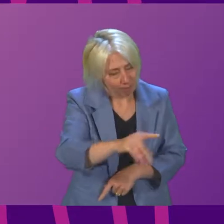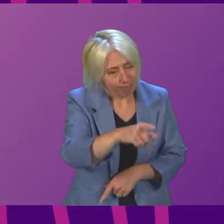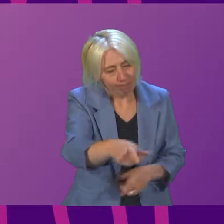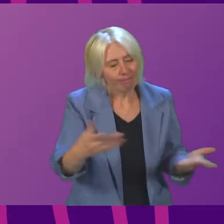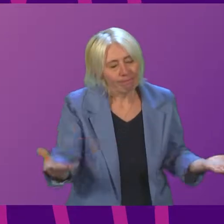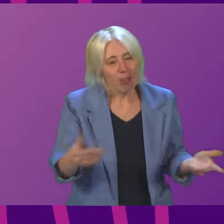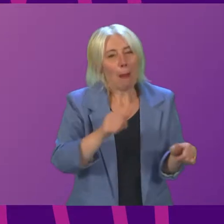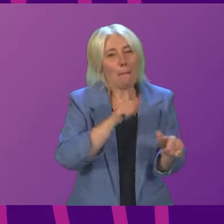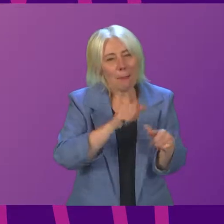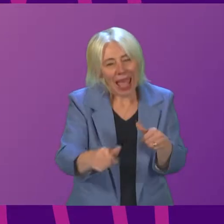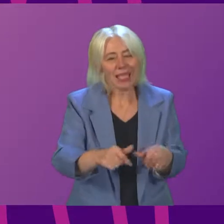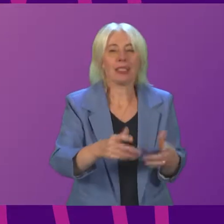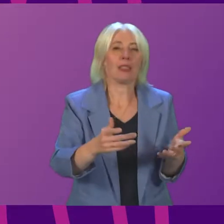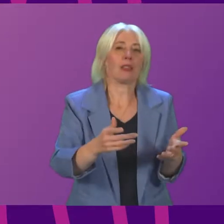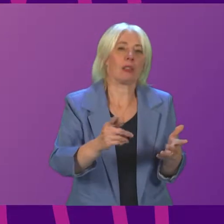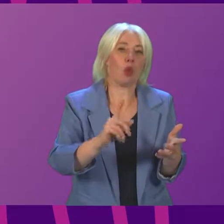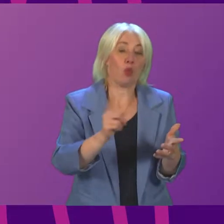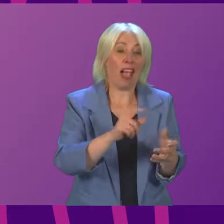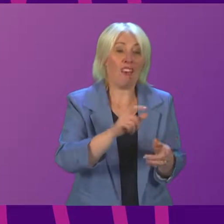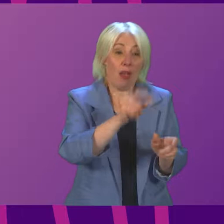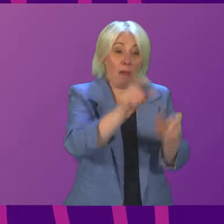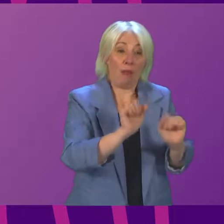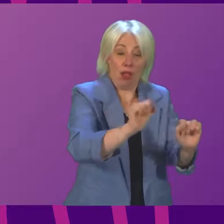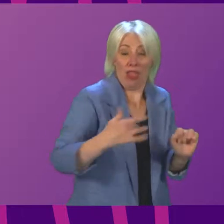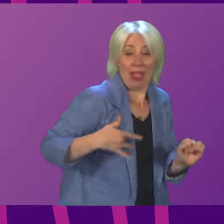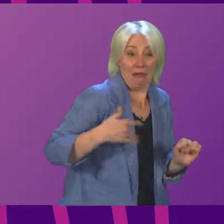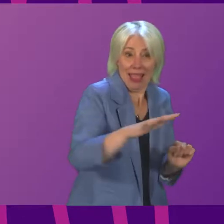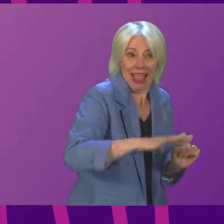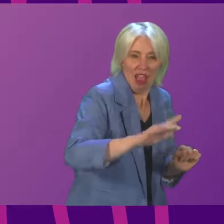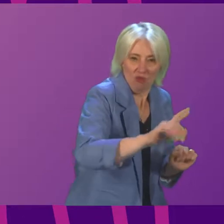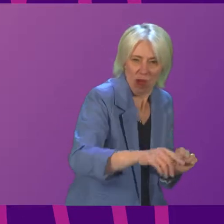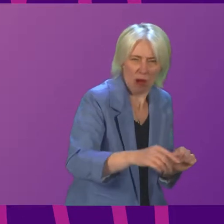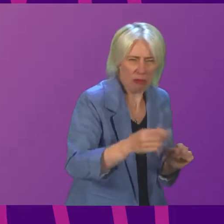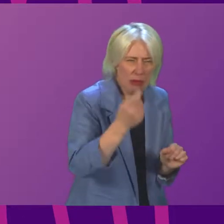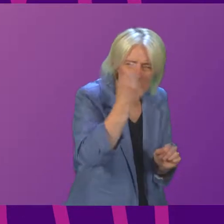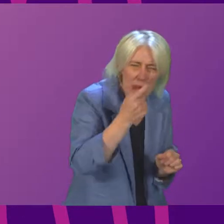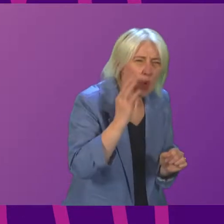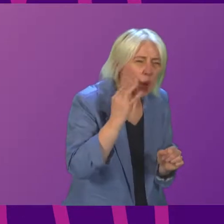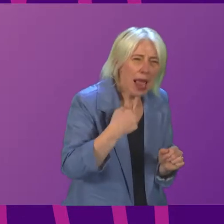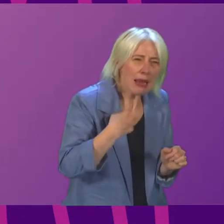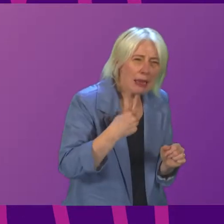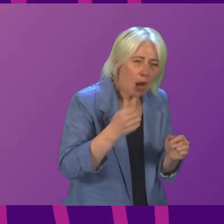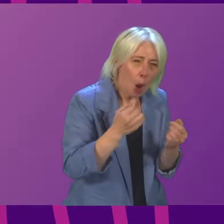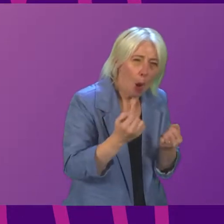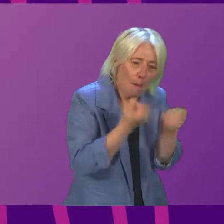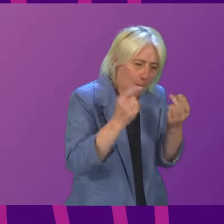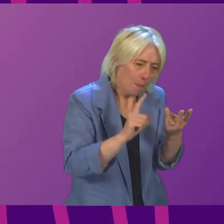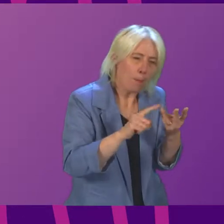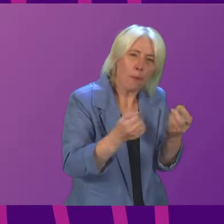members that, if they get inquiries from constituents who want to know when they are eligible for a booster or flu vaccine or when they can expect their appointment,